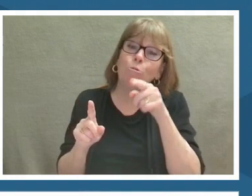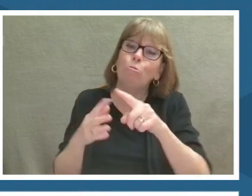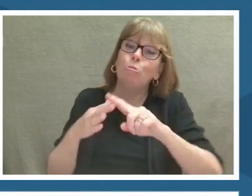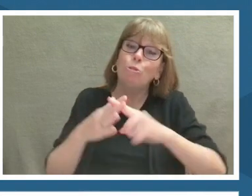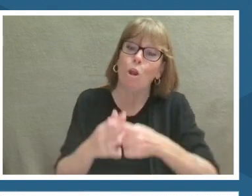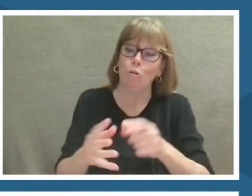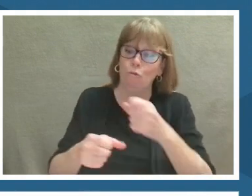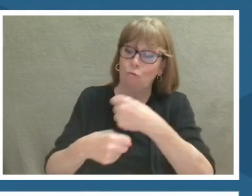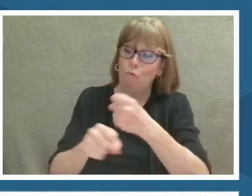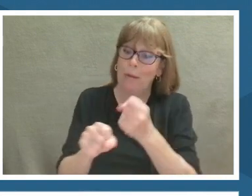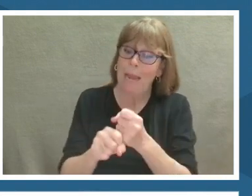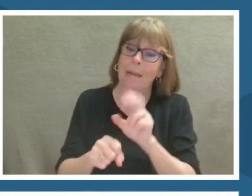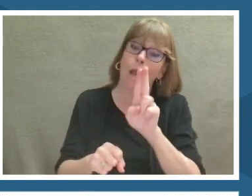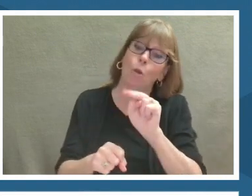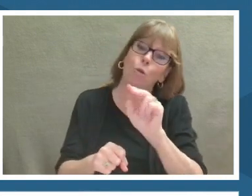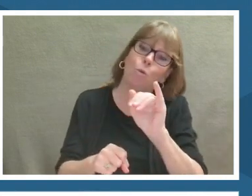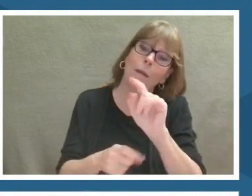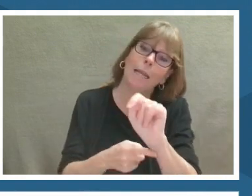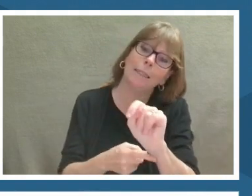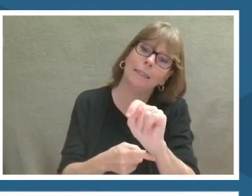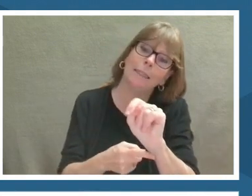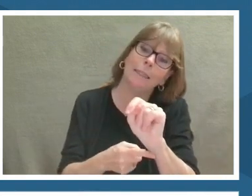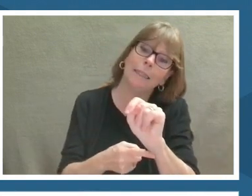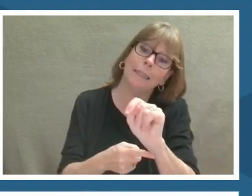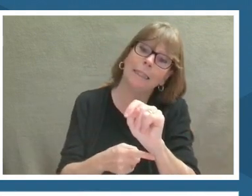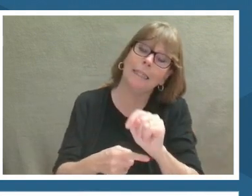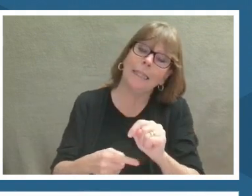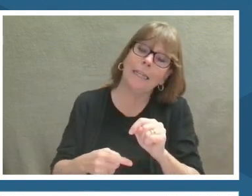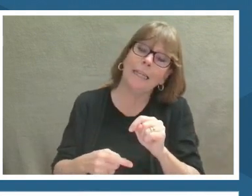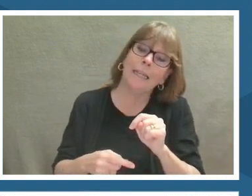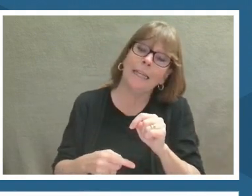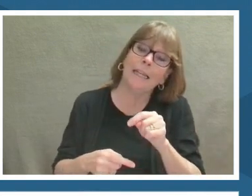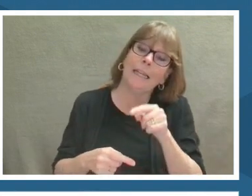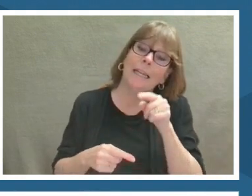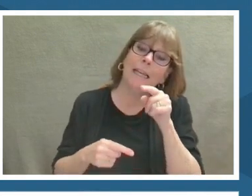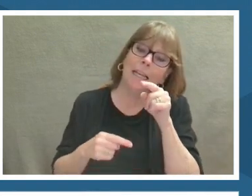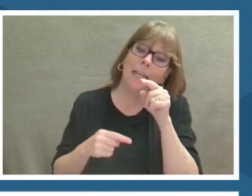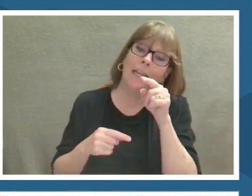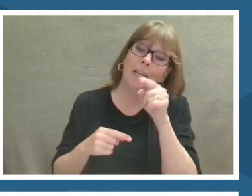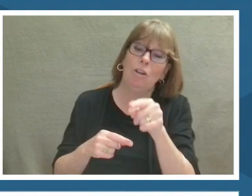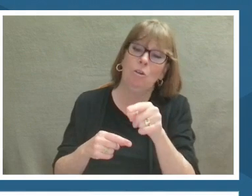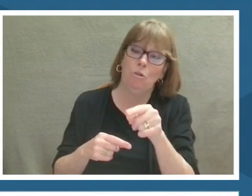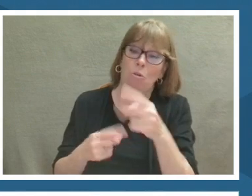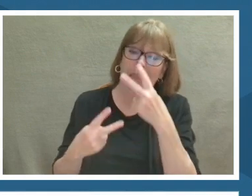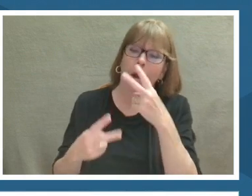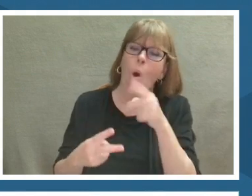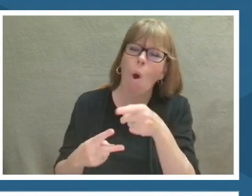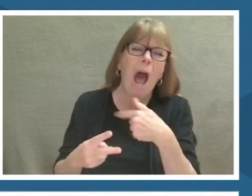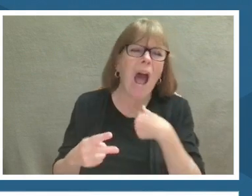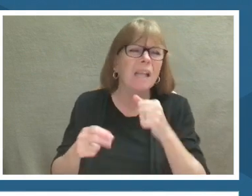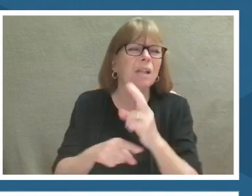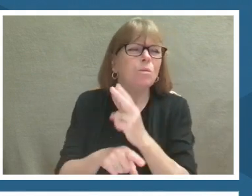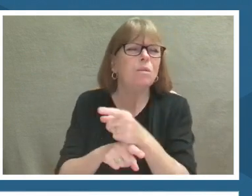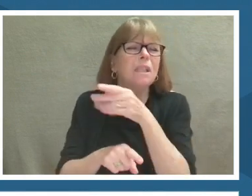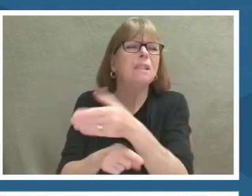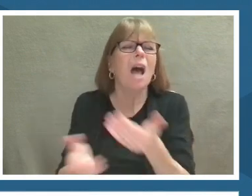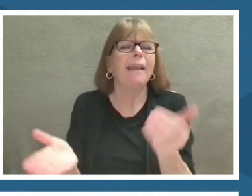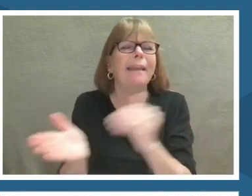they'll be popular and you could probably reuse them encompassing logical